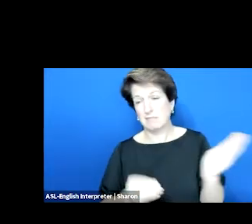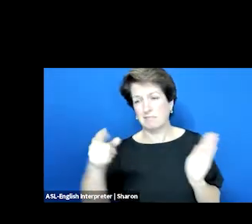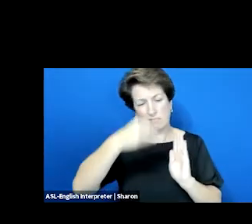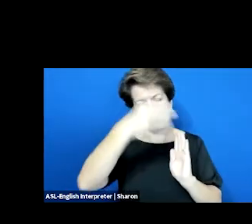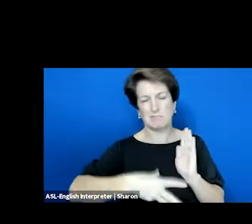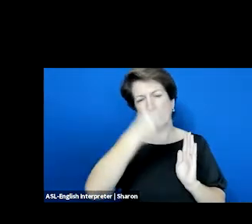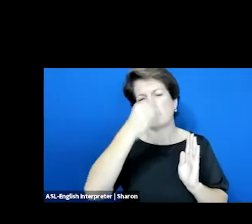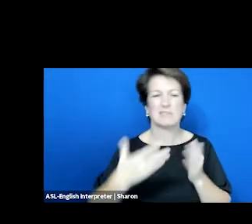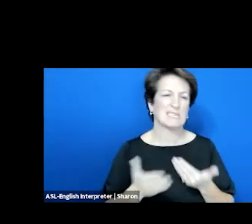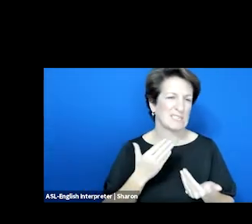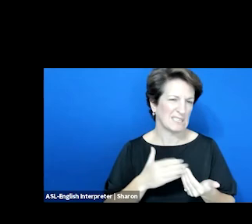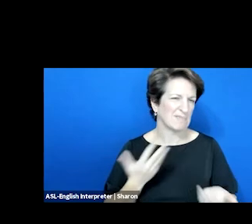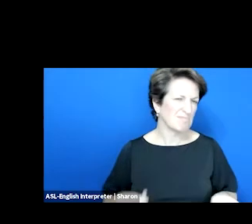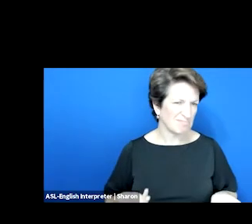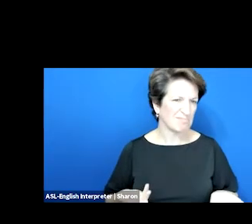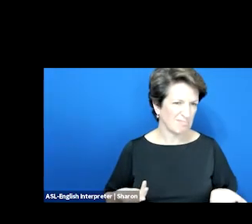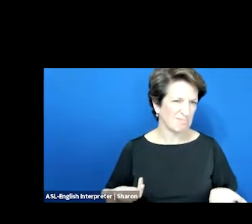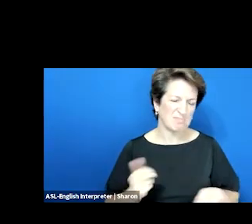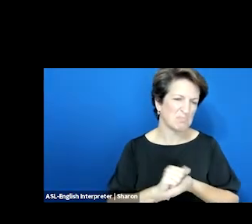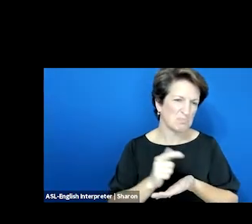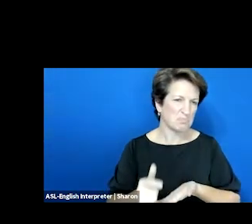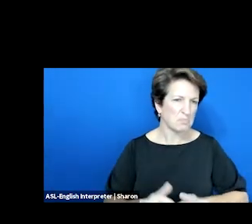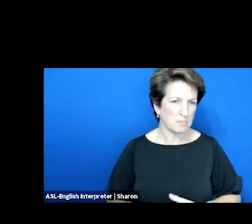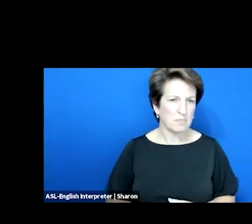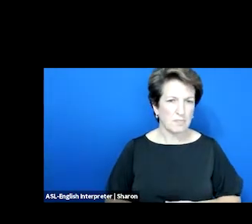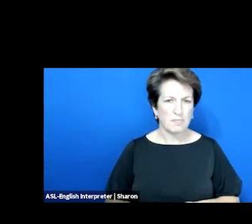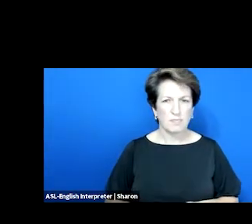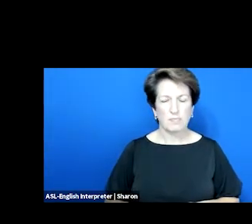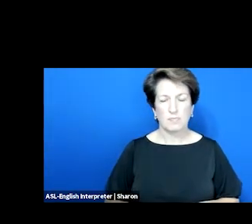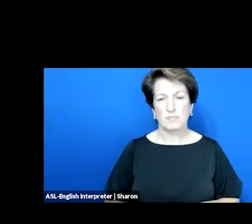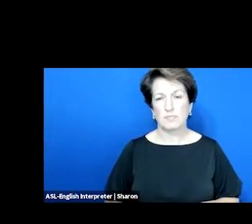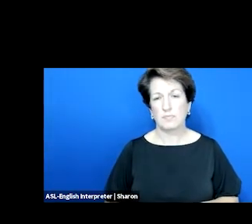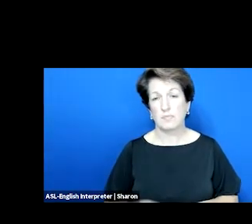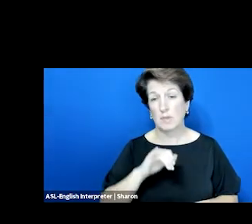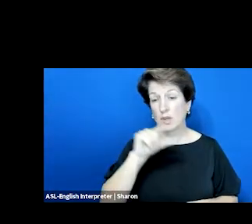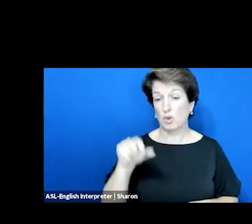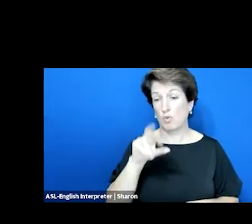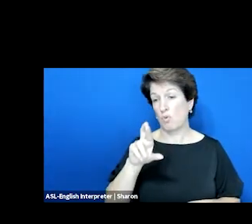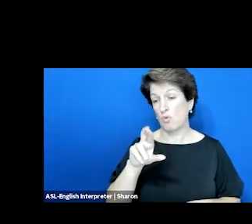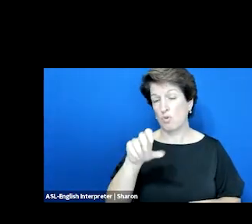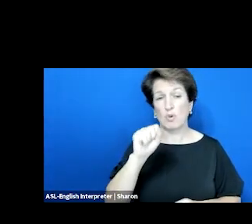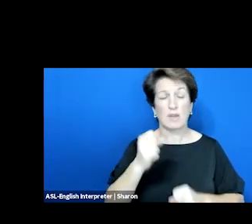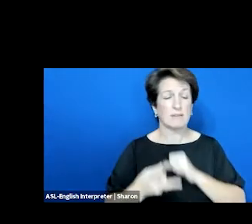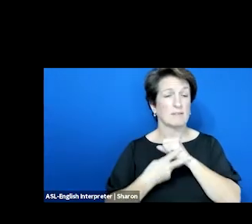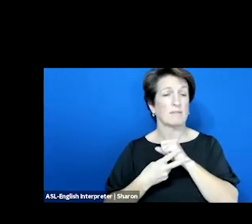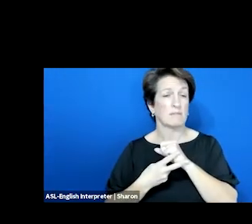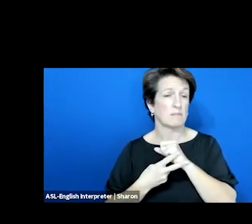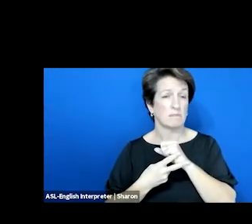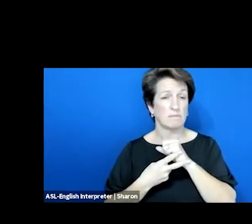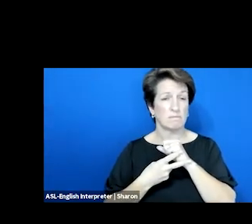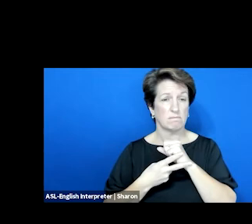So as I was saying, your paper vaccine without the QR code still remains valid and will continue to be